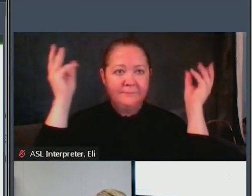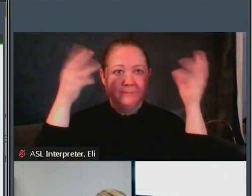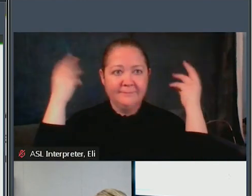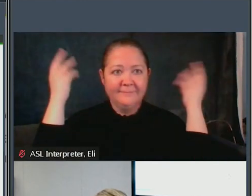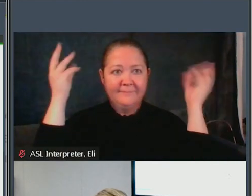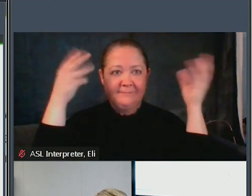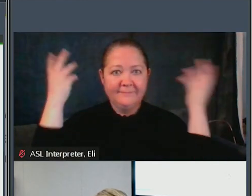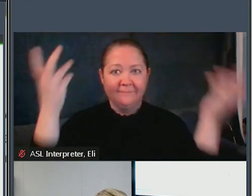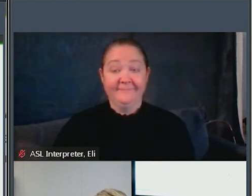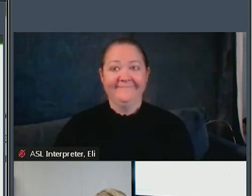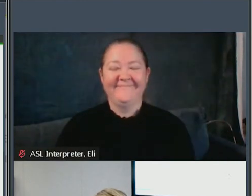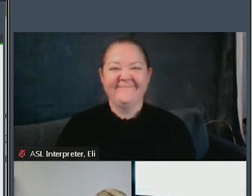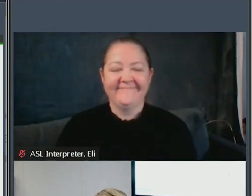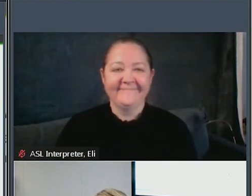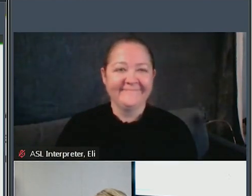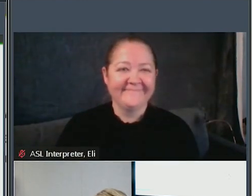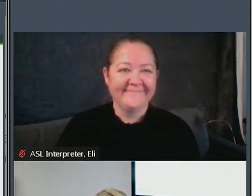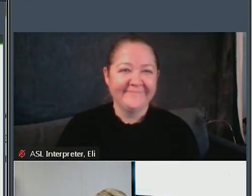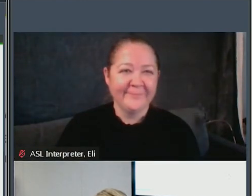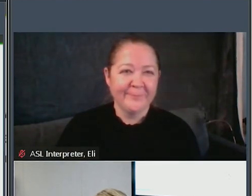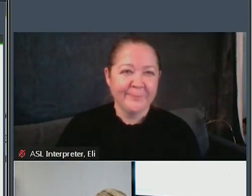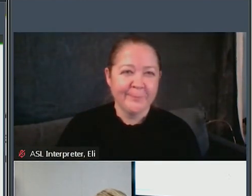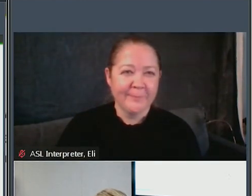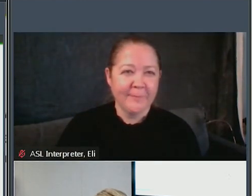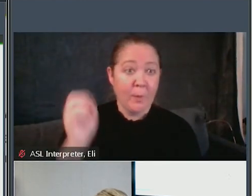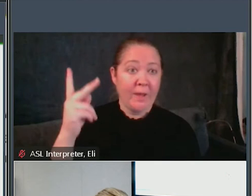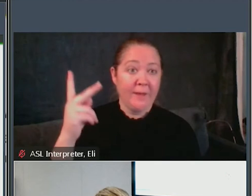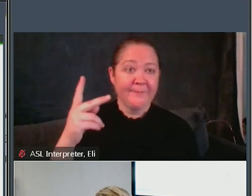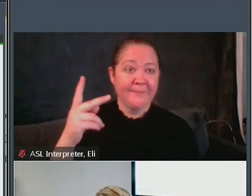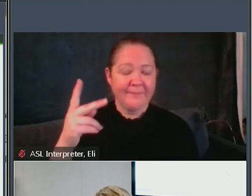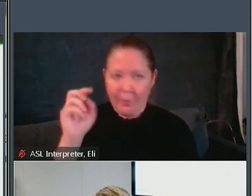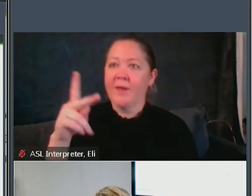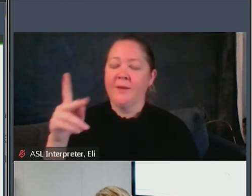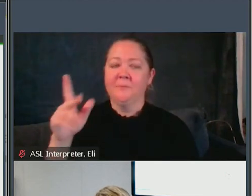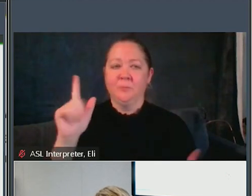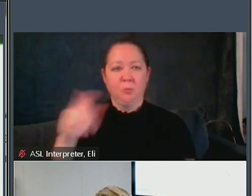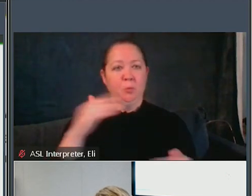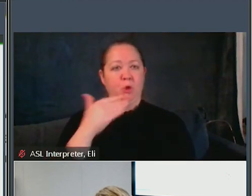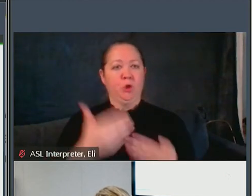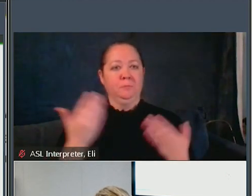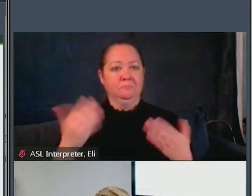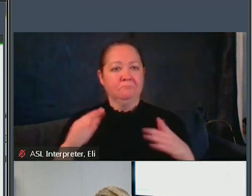You might want to pause. We might want to pause. Okay. All right. We're good. All right.